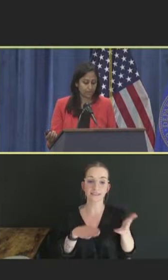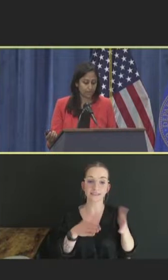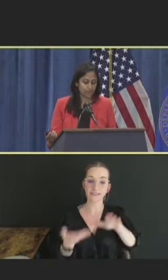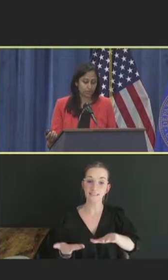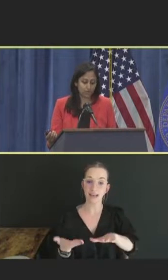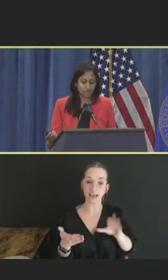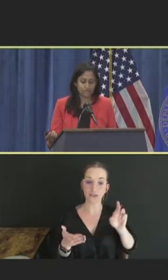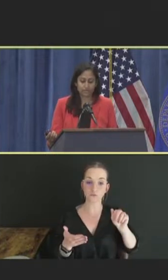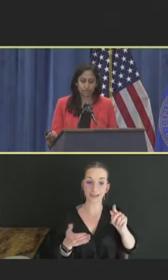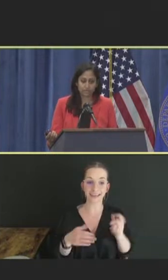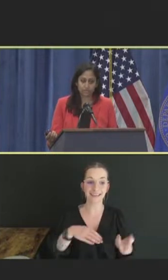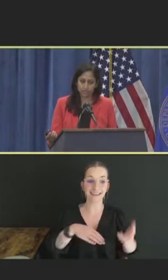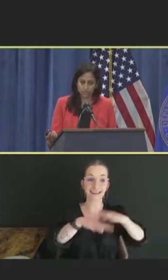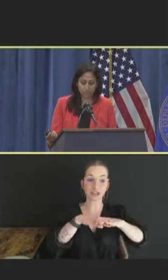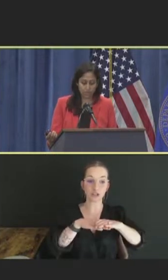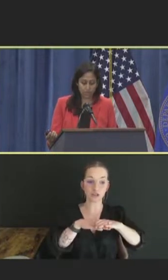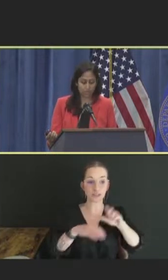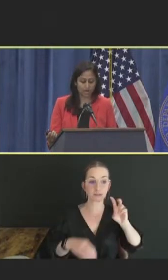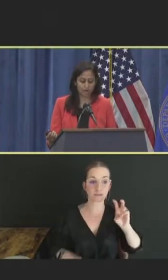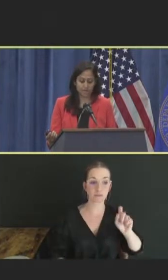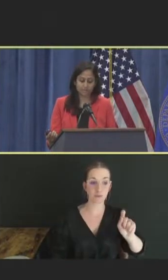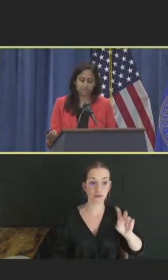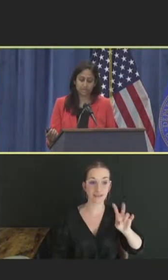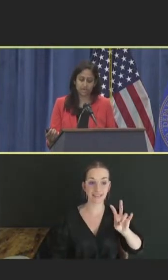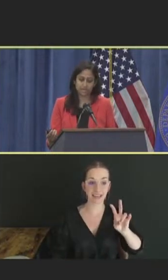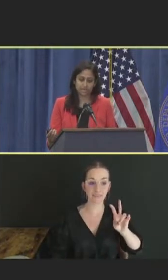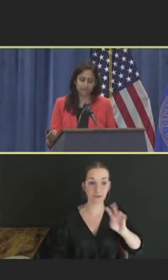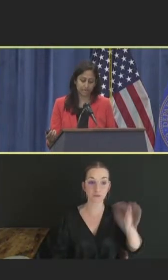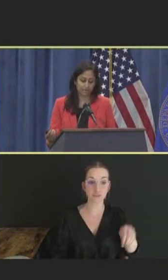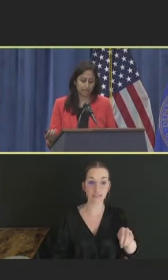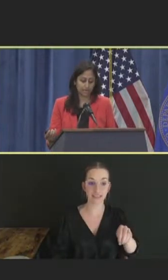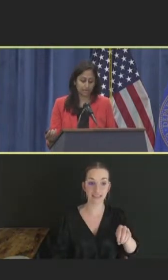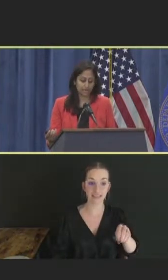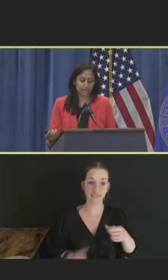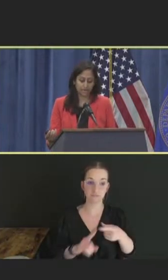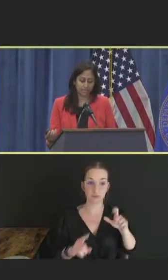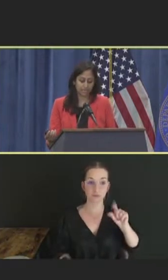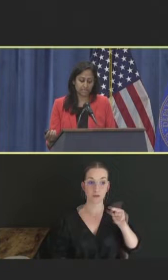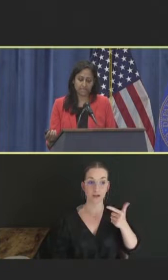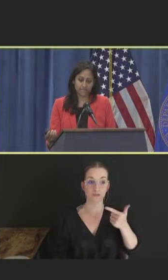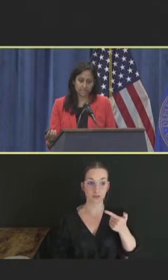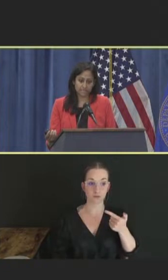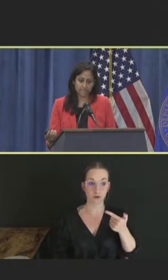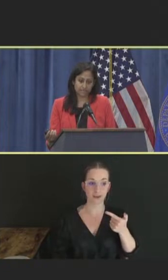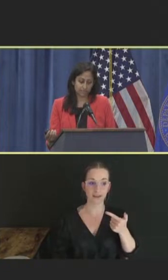Overall death rates in 2021 were highest among non-Hispanic American Indian and Alaska Native